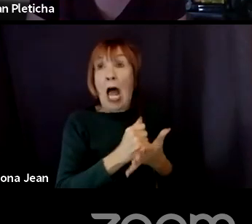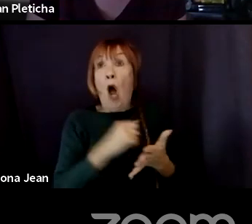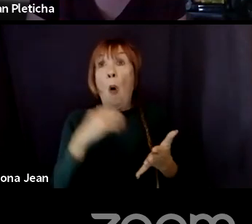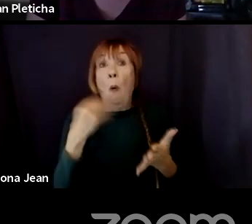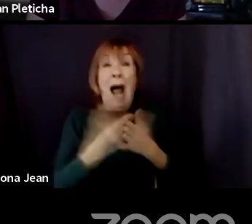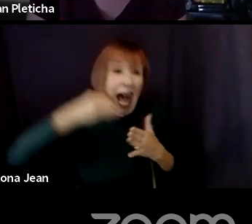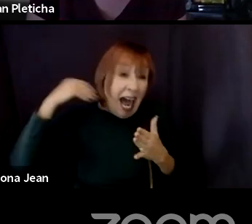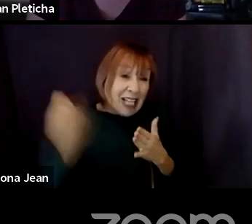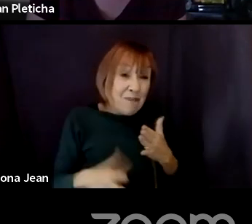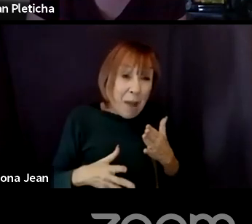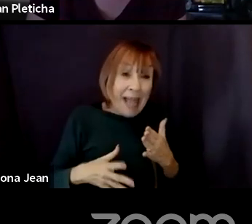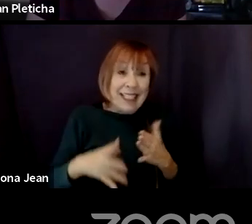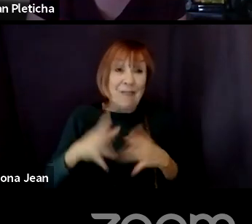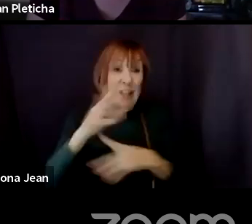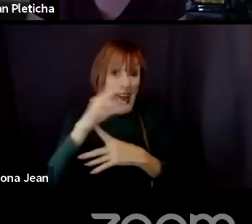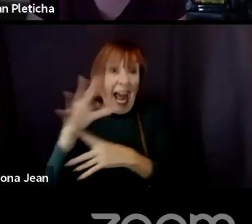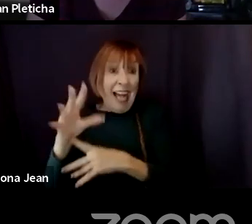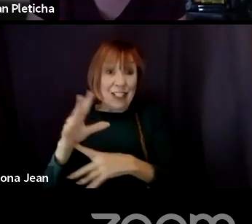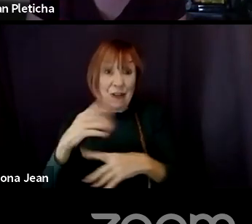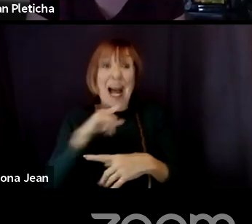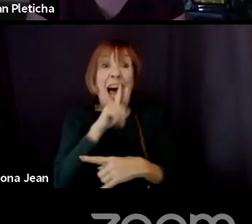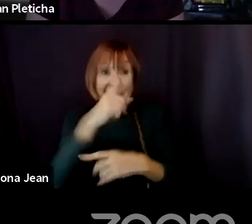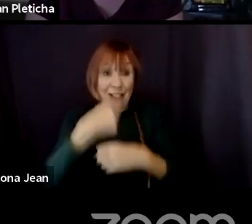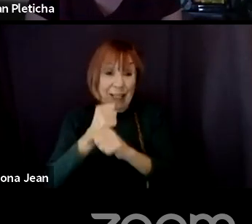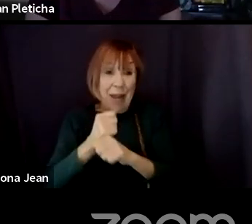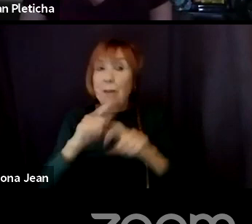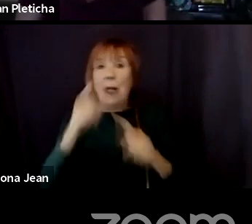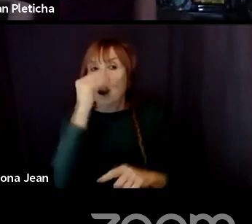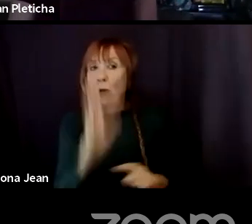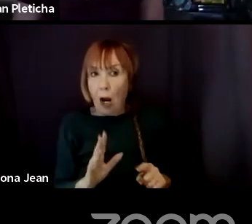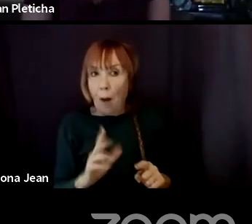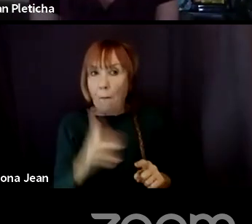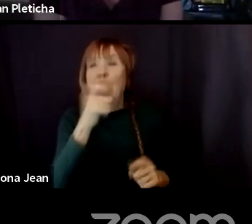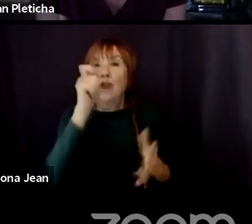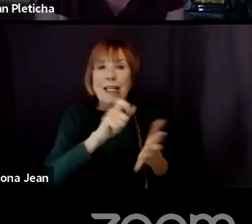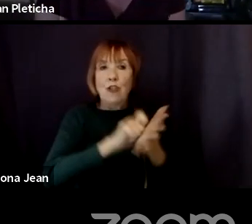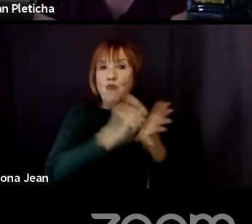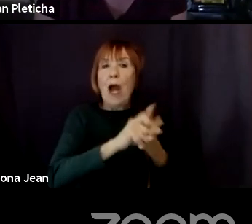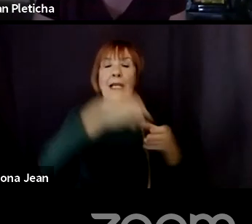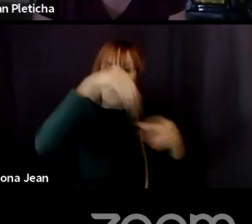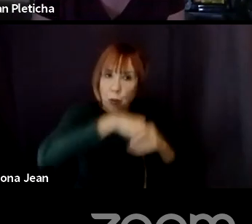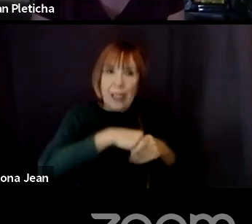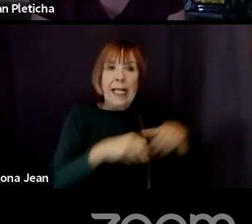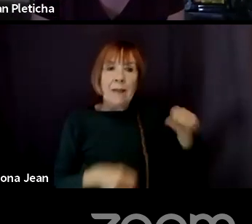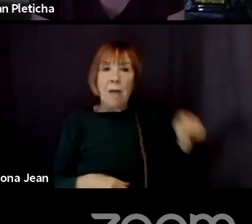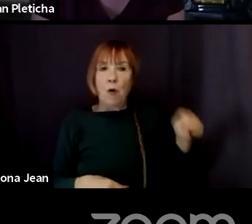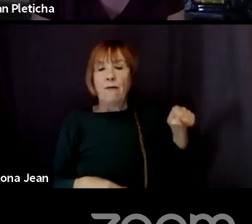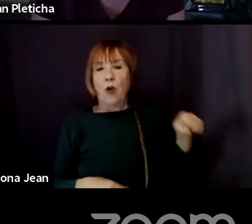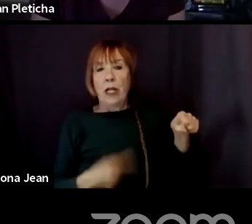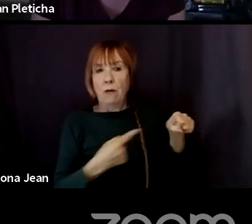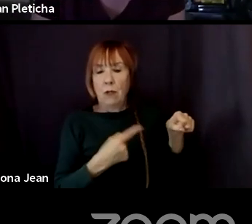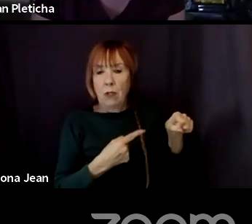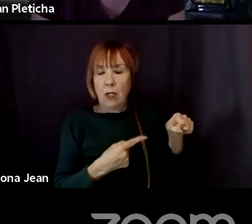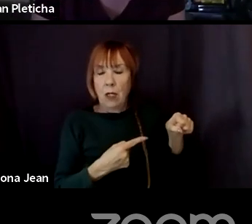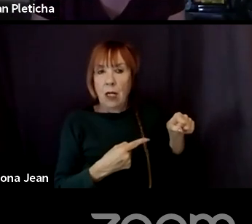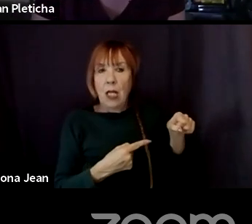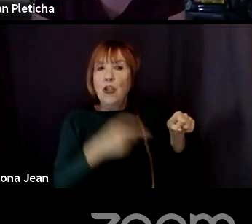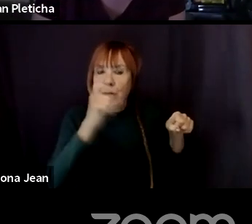So for me, it's about what kind of script it is, and yeah, if I start to lose enthusiasm for it